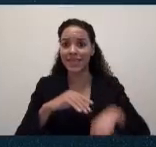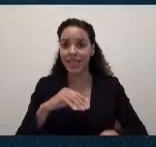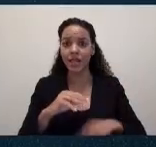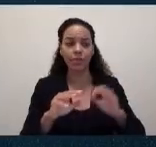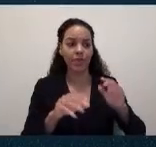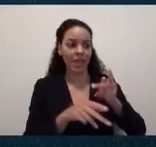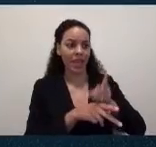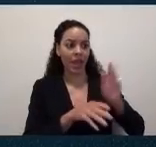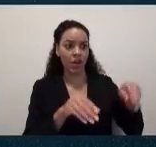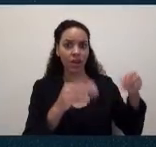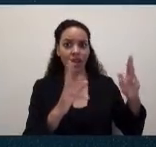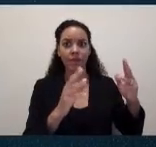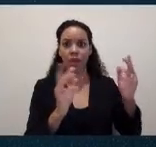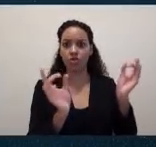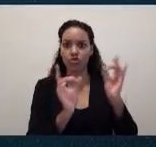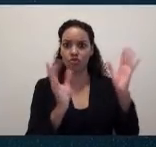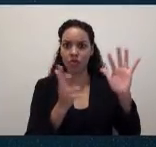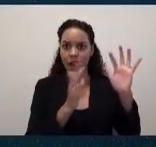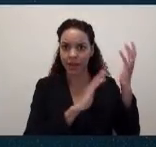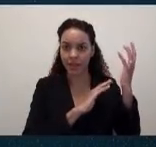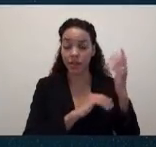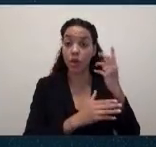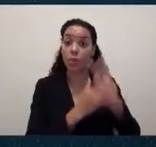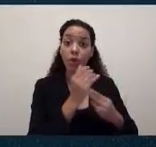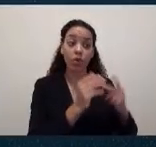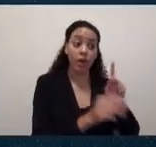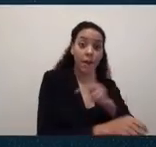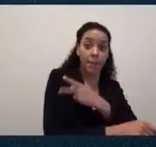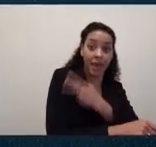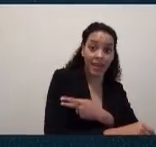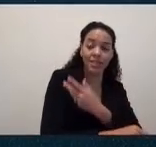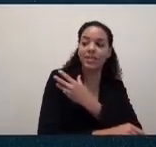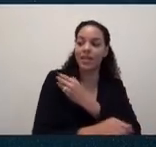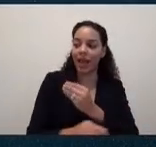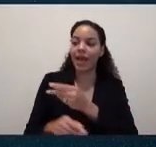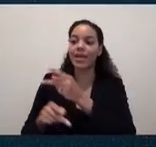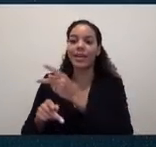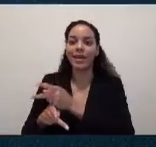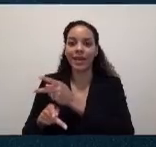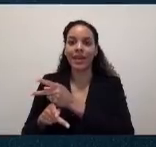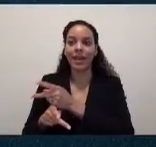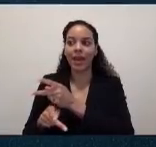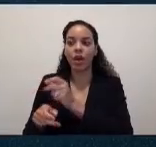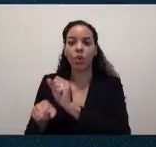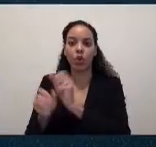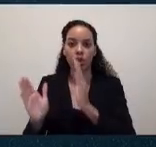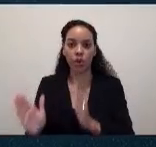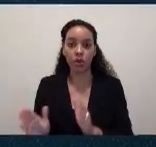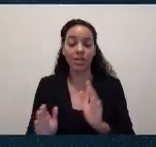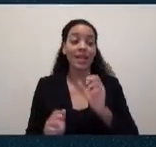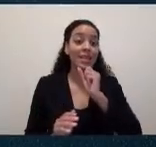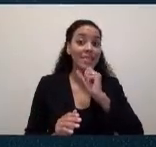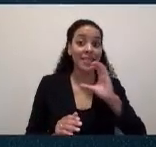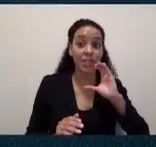for both patients and for care workers. Seniors, and people with disabilities who have already been disproportionately